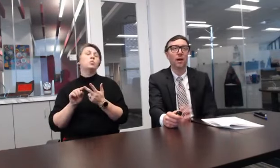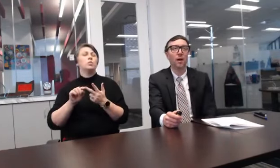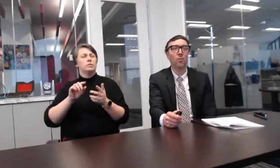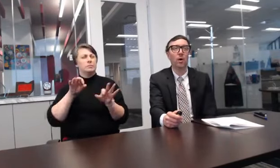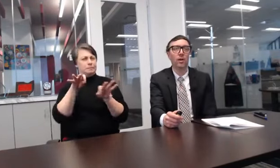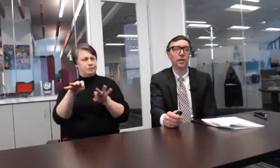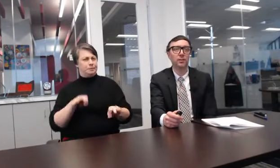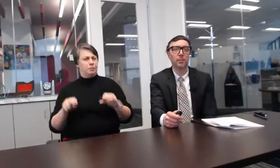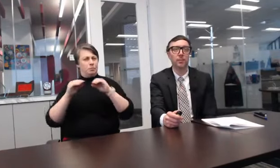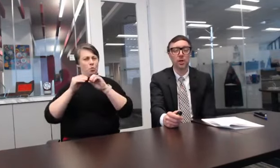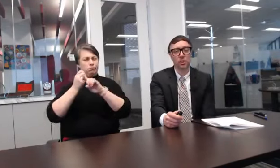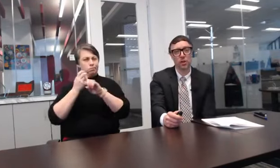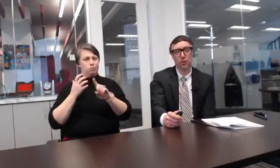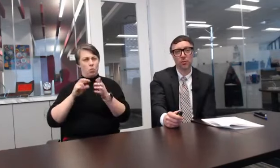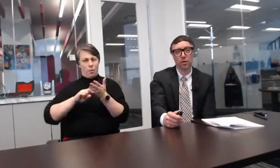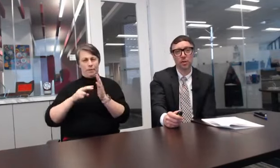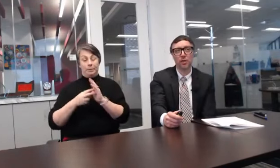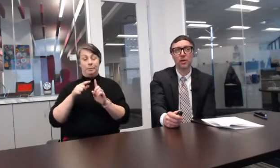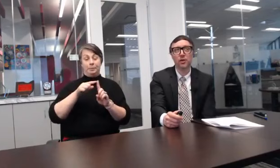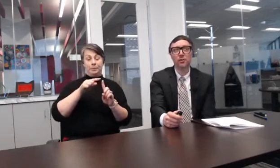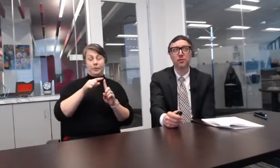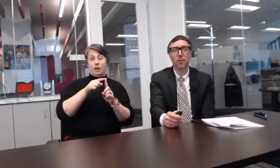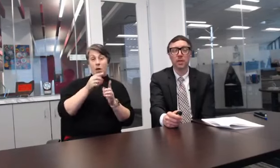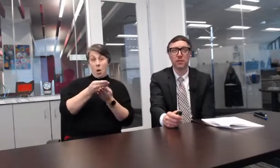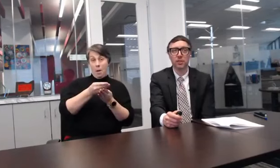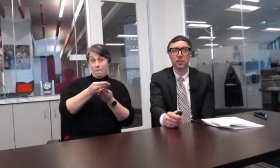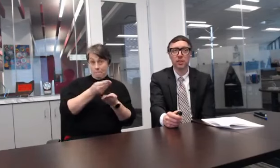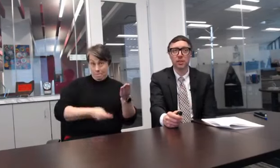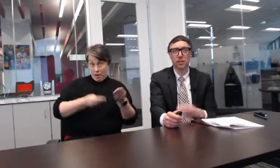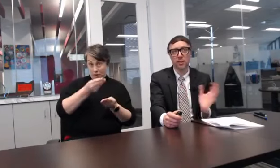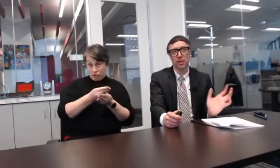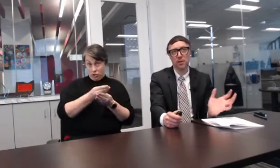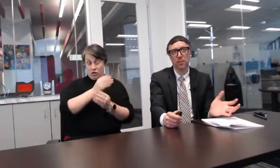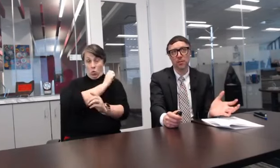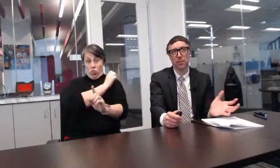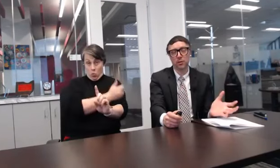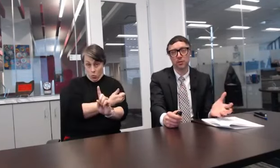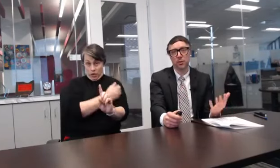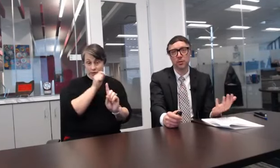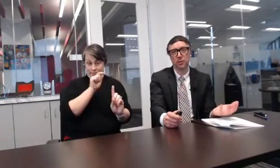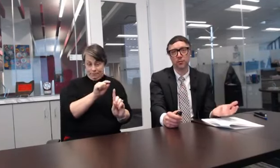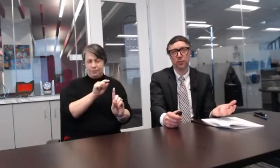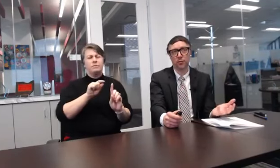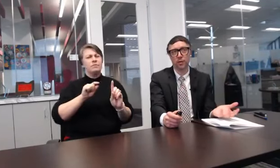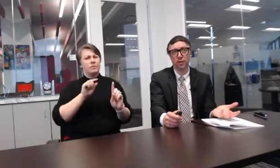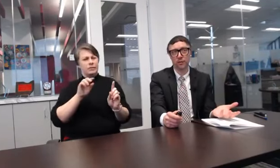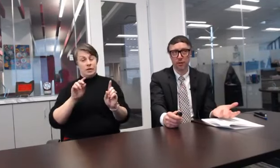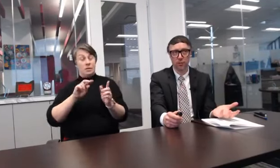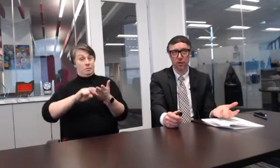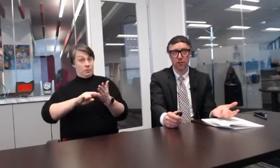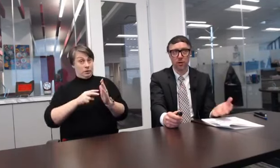One is budget authority. So basically the person who is enrolled in the SELF Waiver